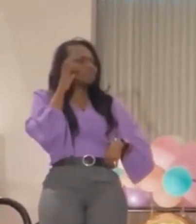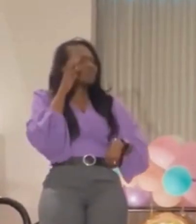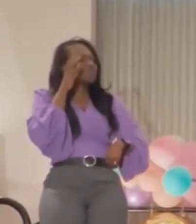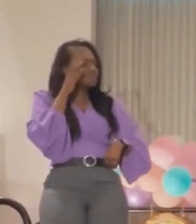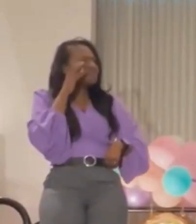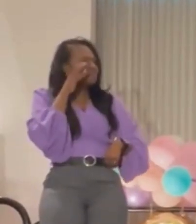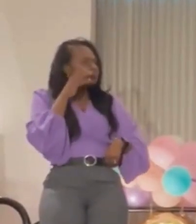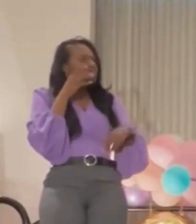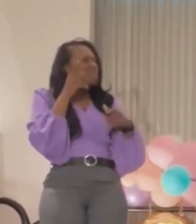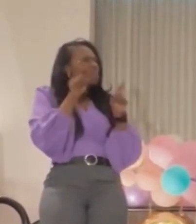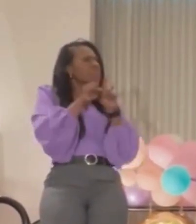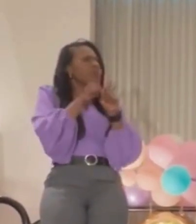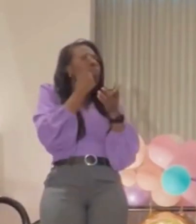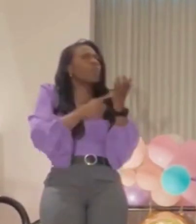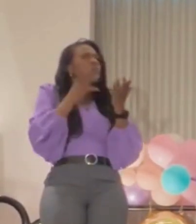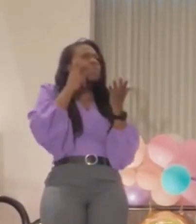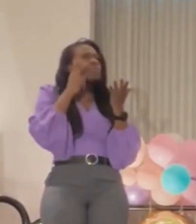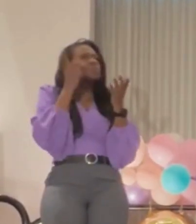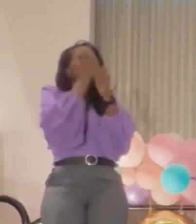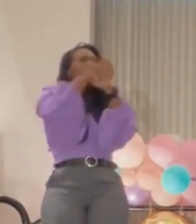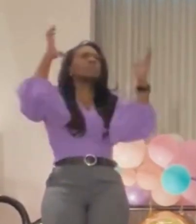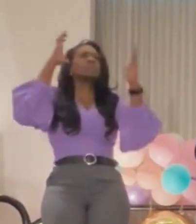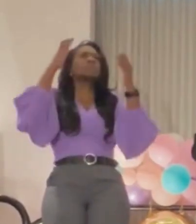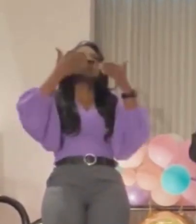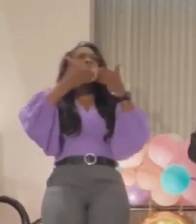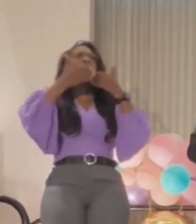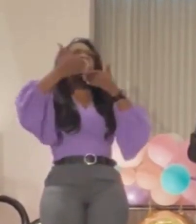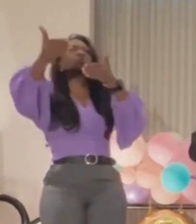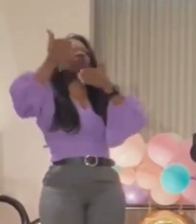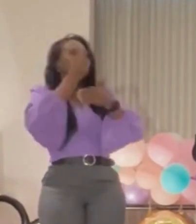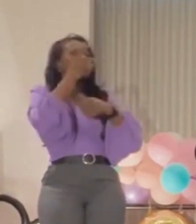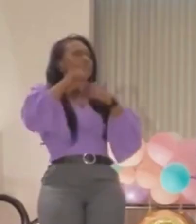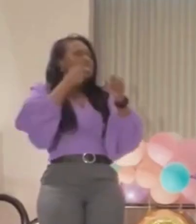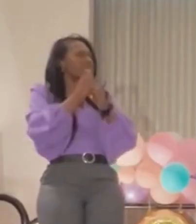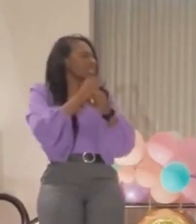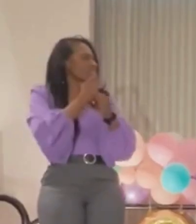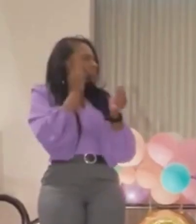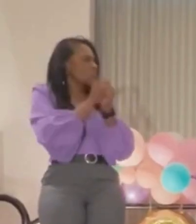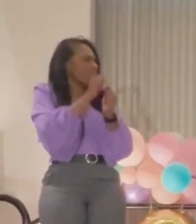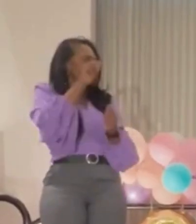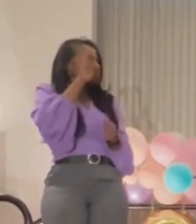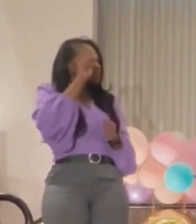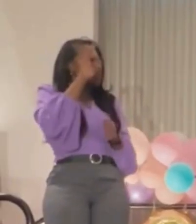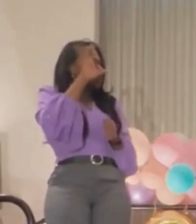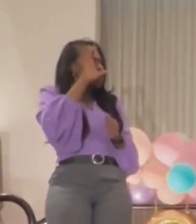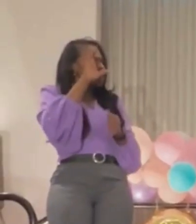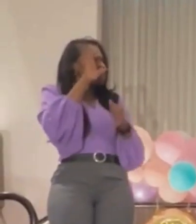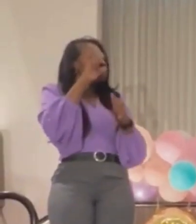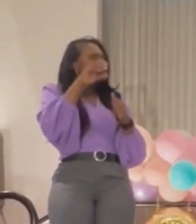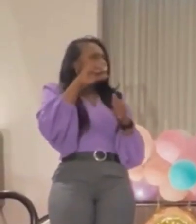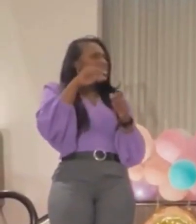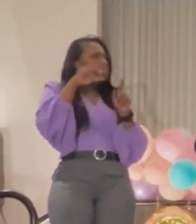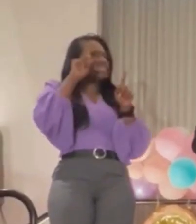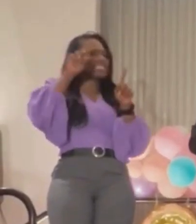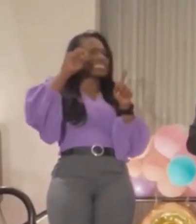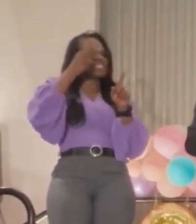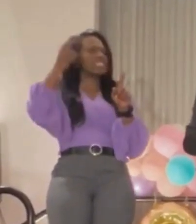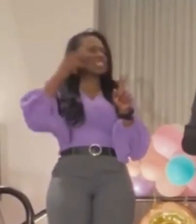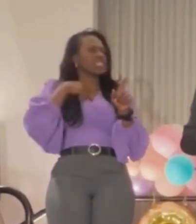What do you want to see in for the next few years with North Carolina DSDHH? I'm very interested to listen to that.